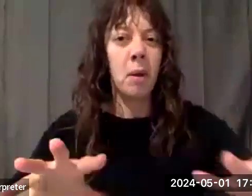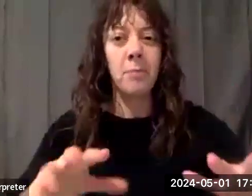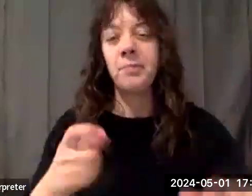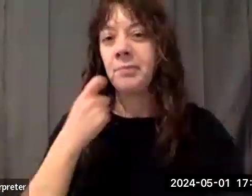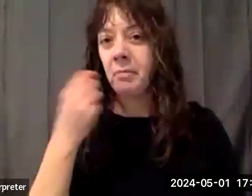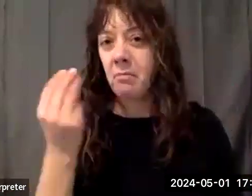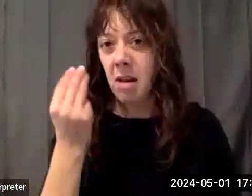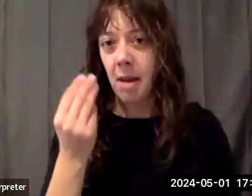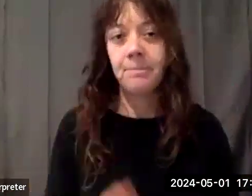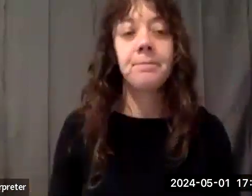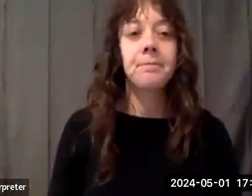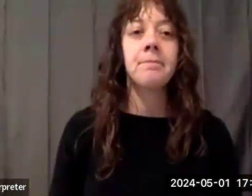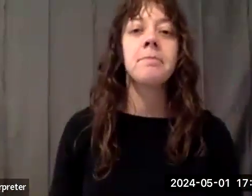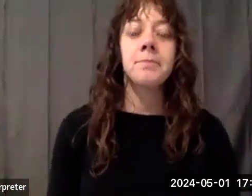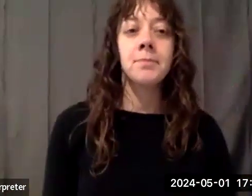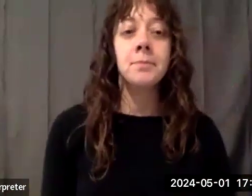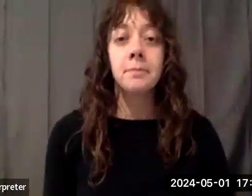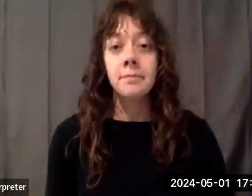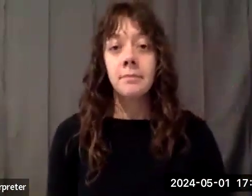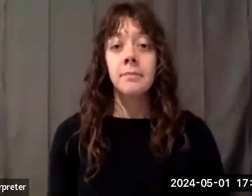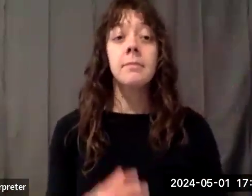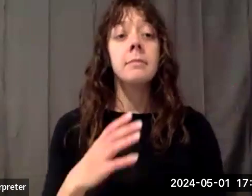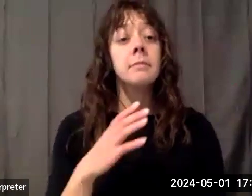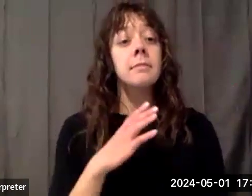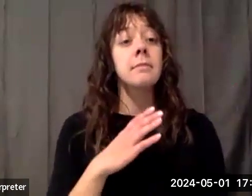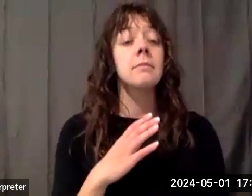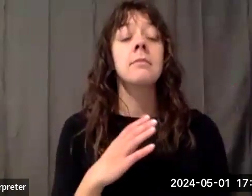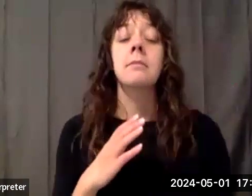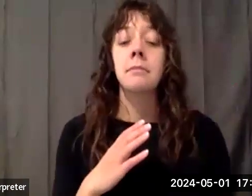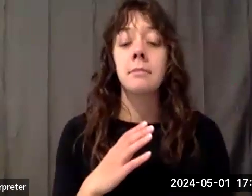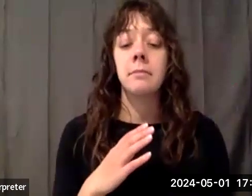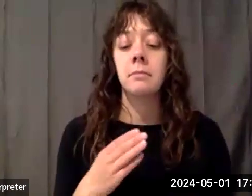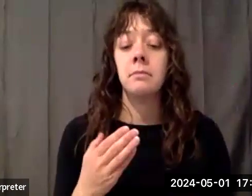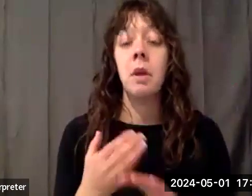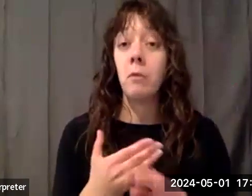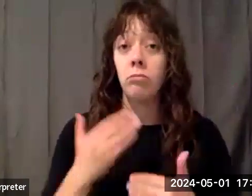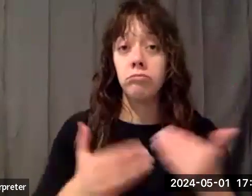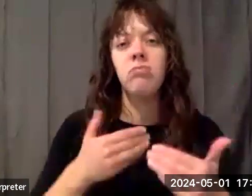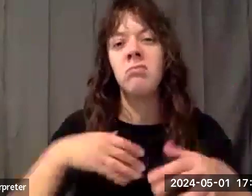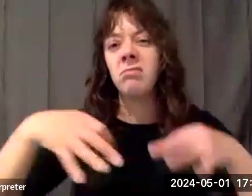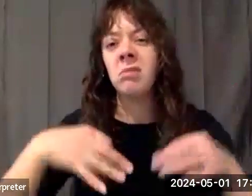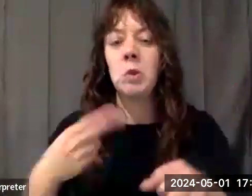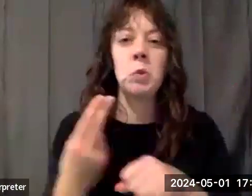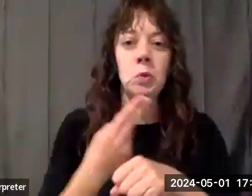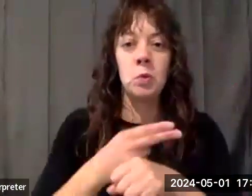Before we begin, we wanted to provide some basic instructions for how to interact with Zoom. You should see a control panel along the